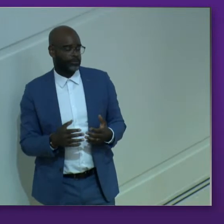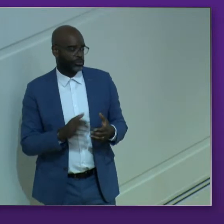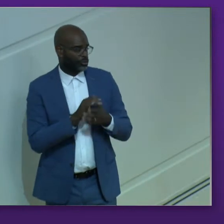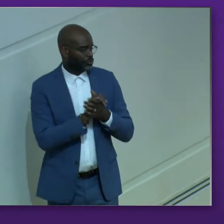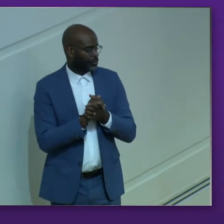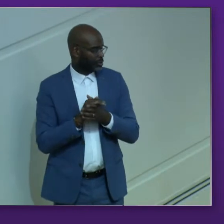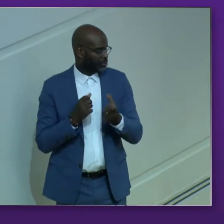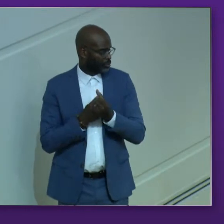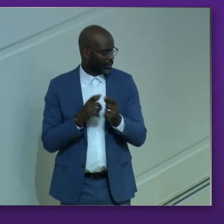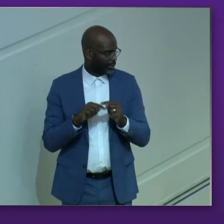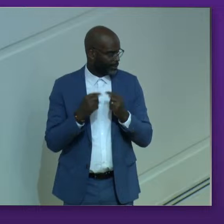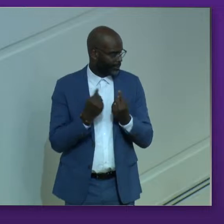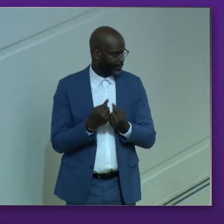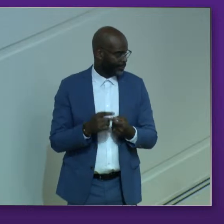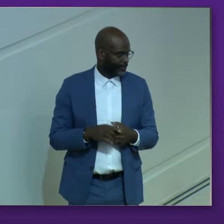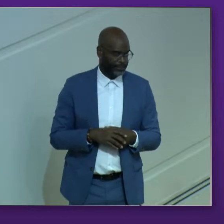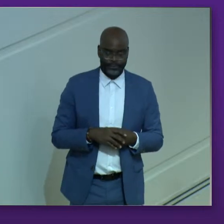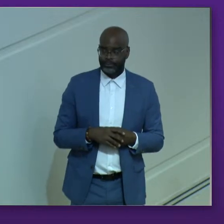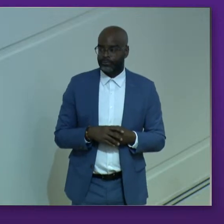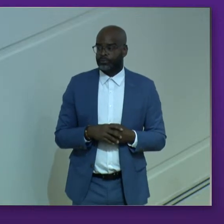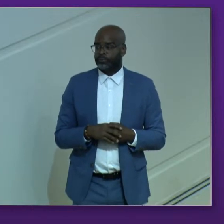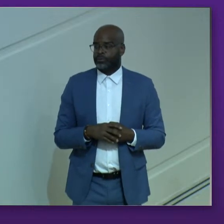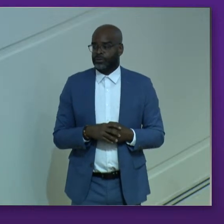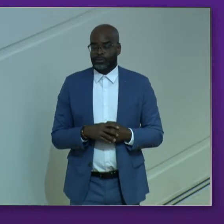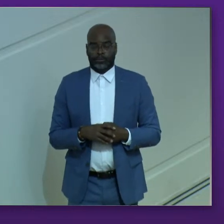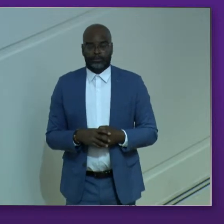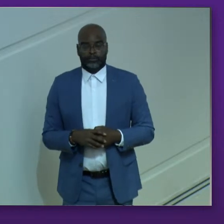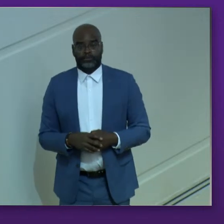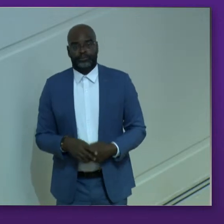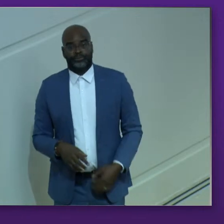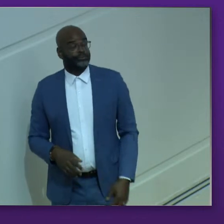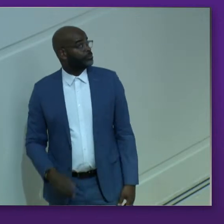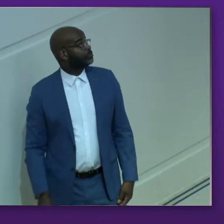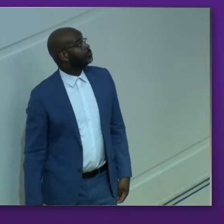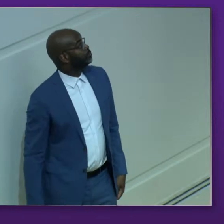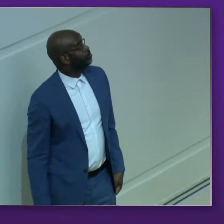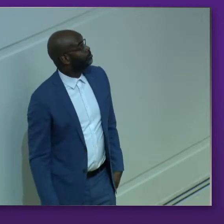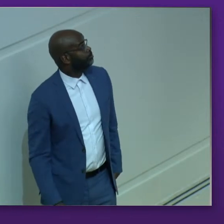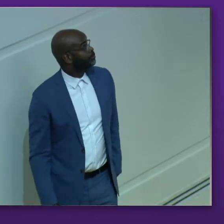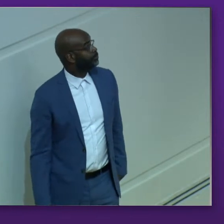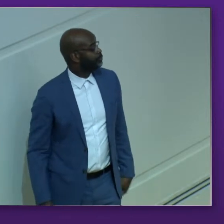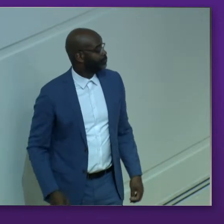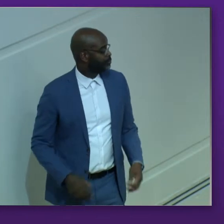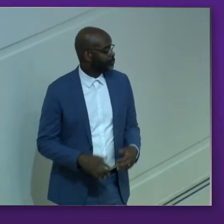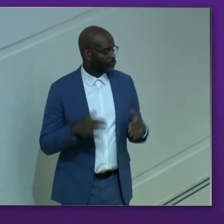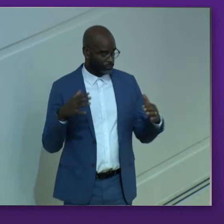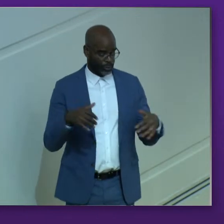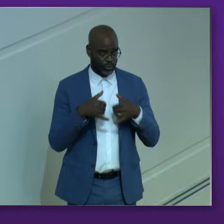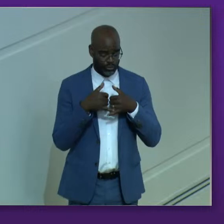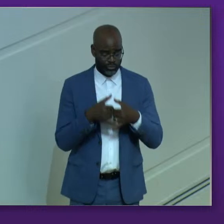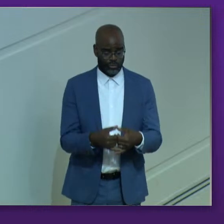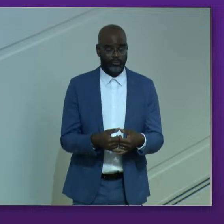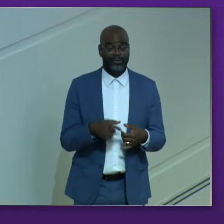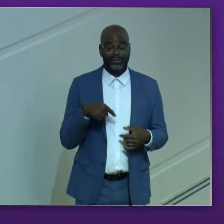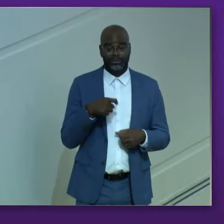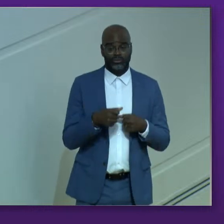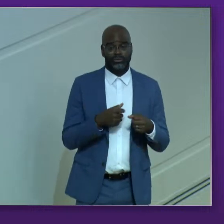POLICE DEPARTMENT. THESE OFFICERS WERE TASKED WITH ESTABLISHING AND OPERATIONALIZING A COHESIVE